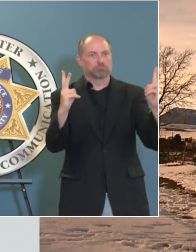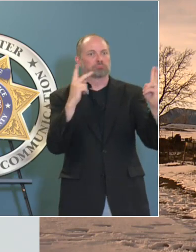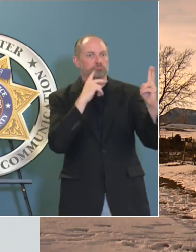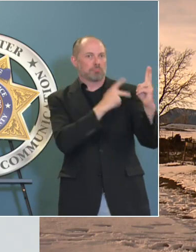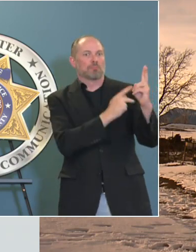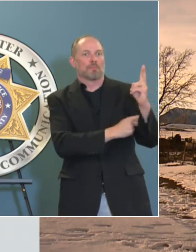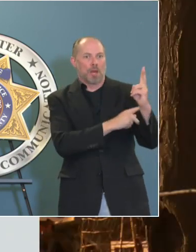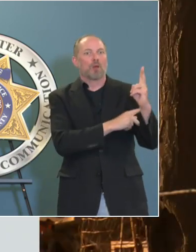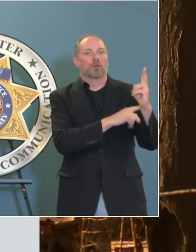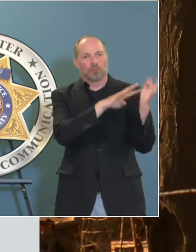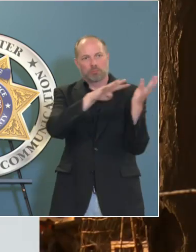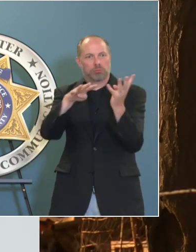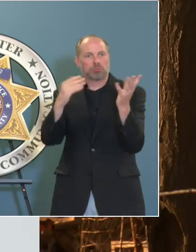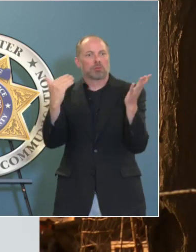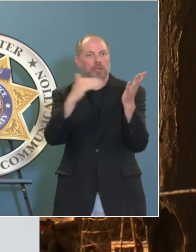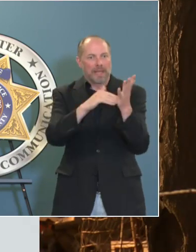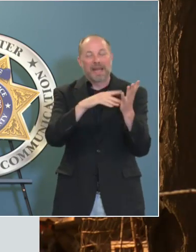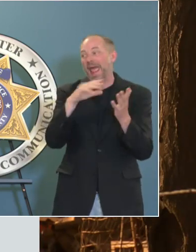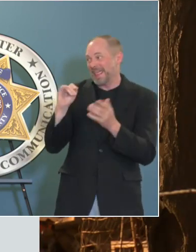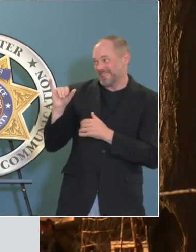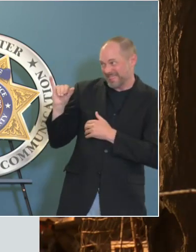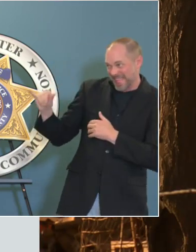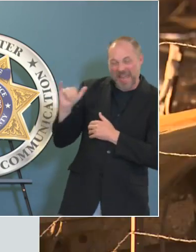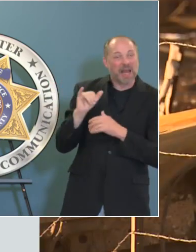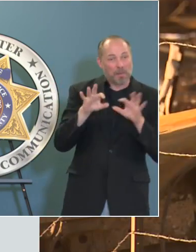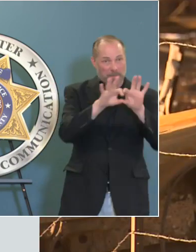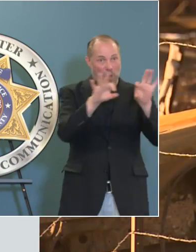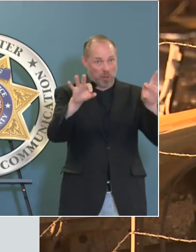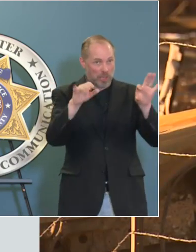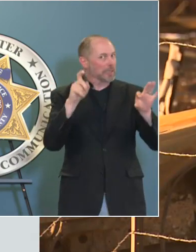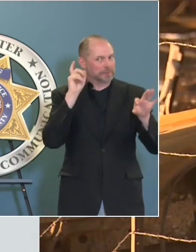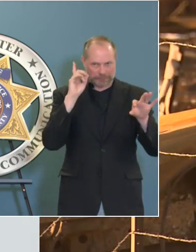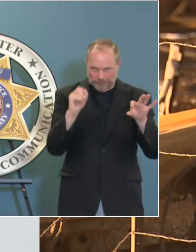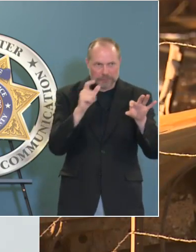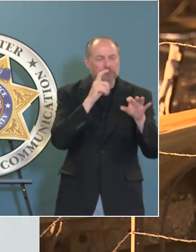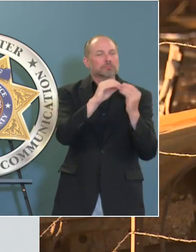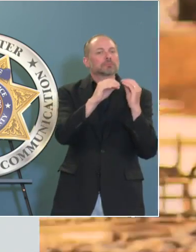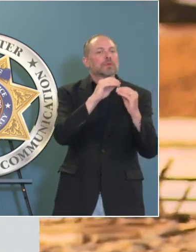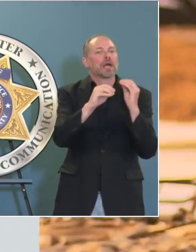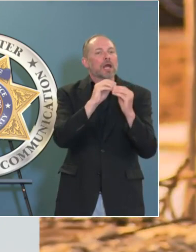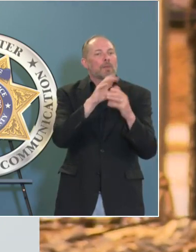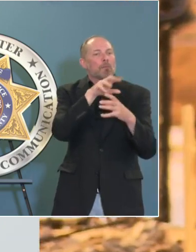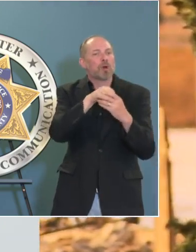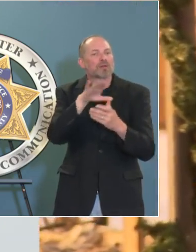HOMES FROM FREEZING PIPES. THERE WERE URGENT REQUEST FOR XL ENERGY TO RESTORE POWER IN THE AREA AS QUICKLY AS POSSIBLE